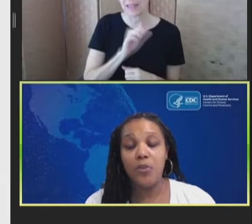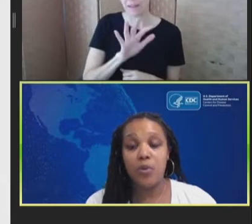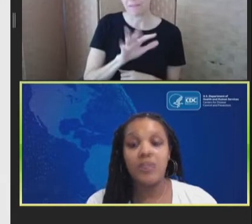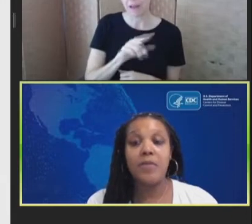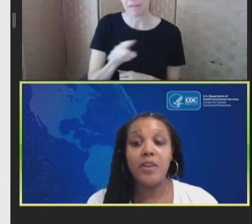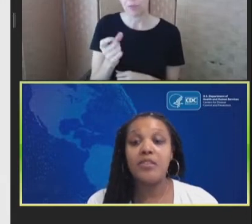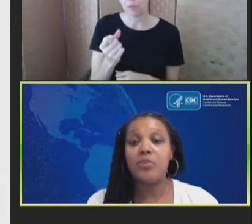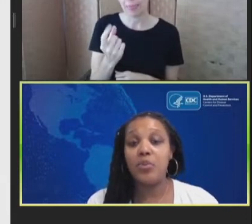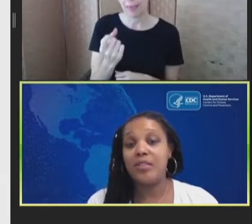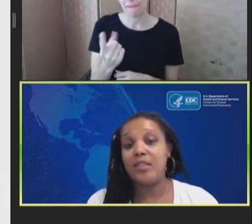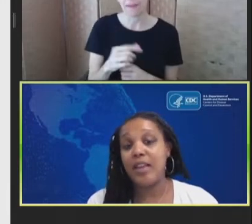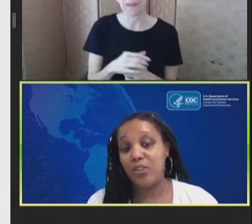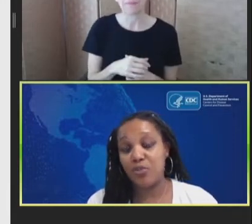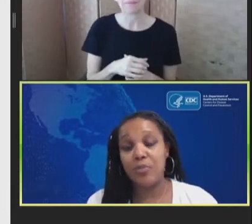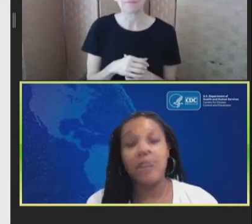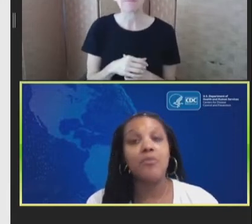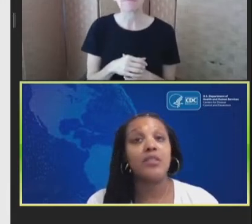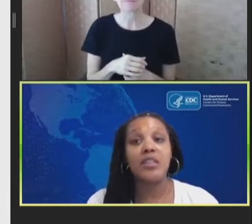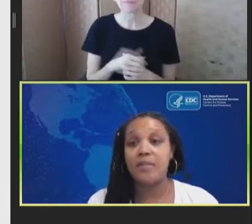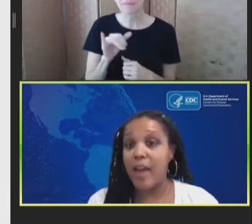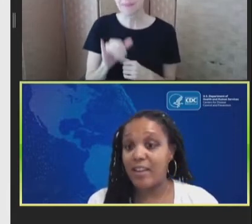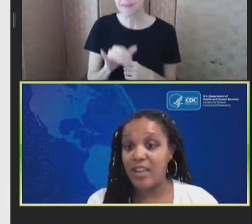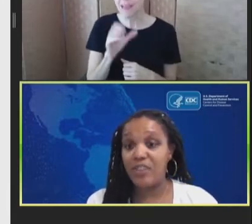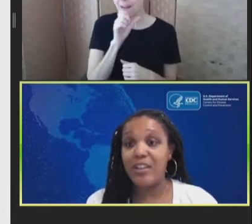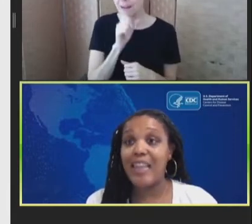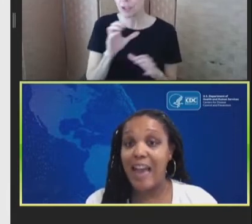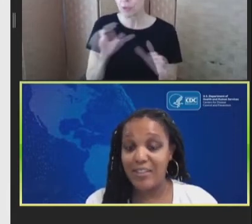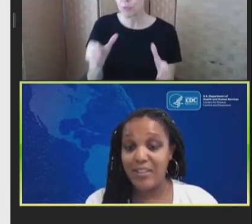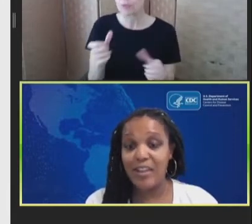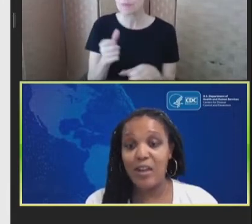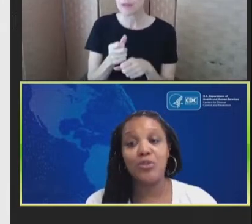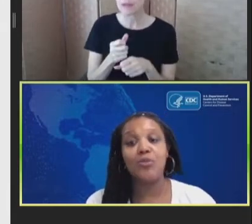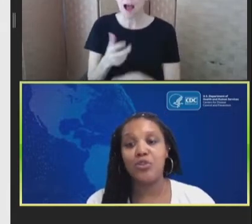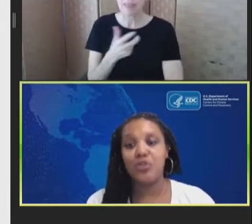of course, this was the age group that received vaccination last. So of course,